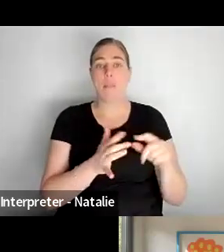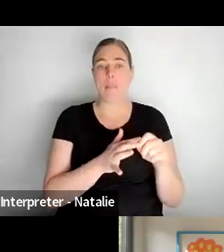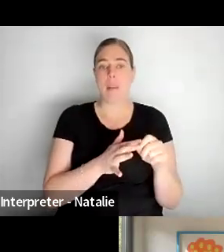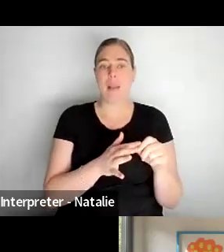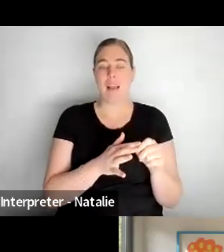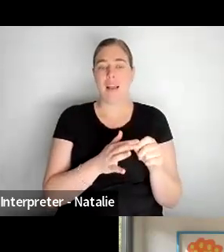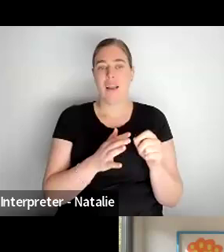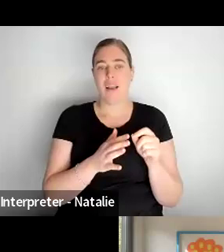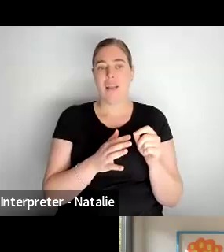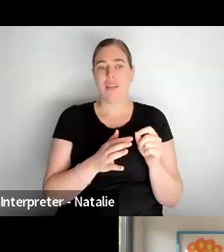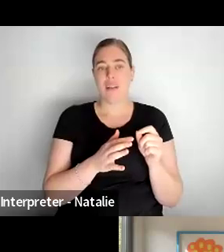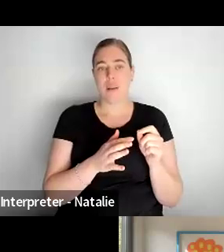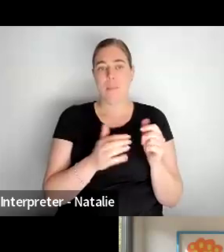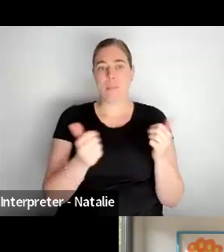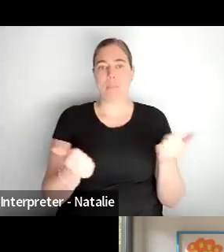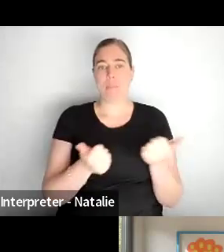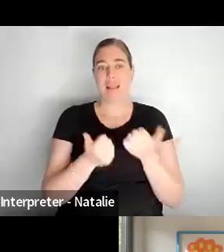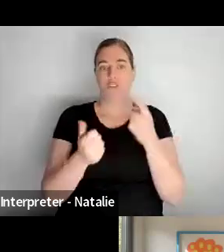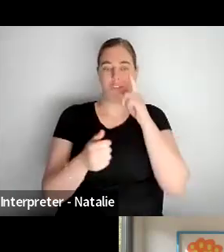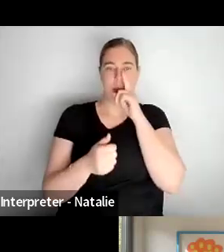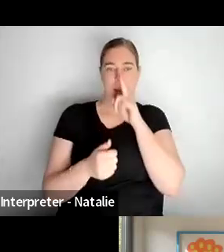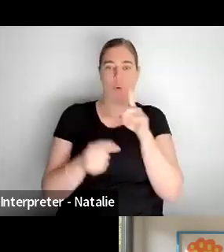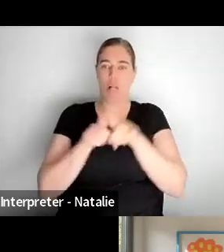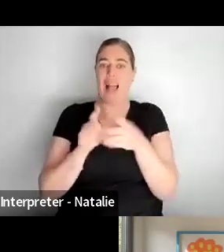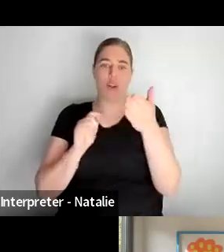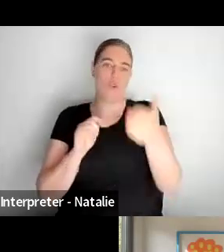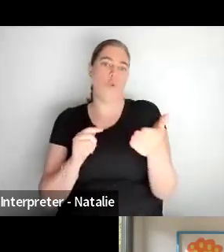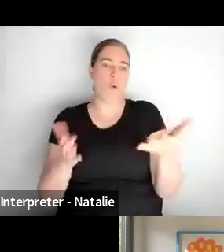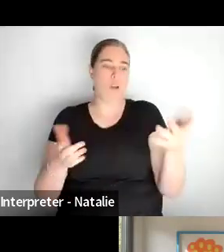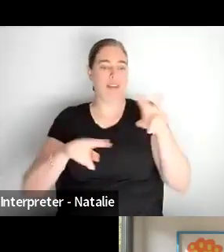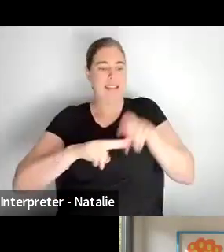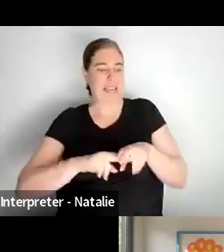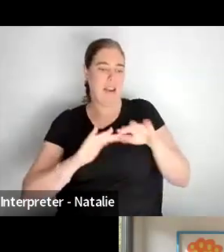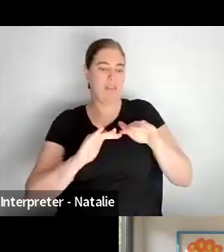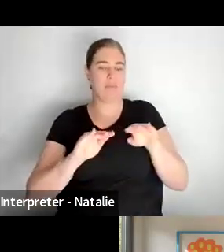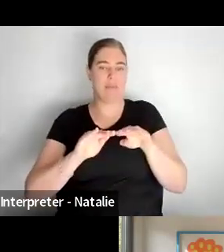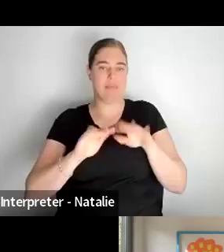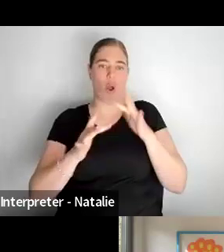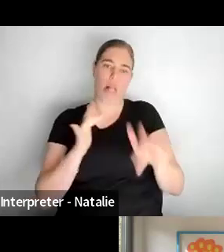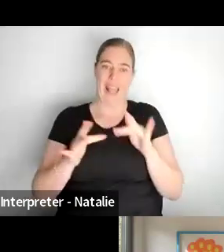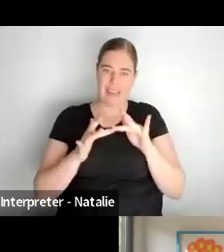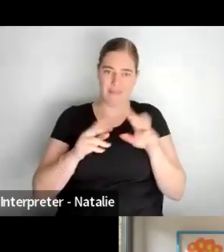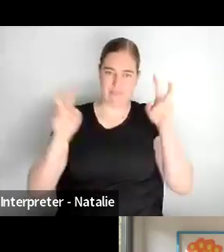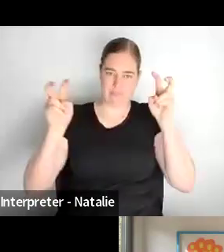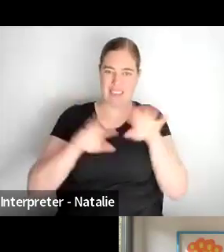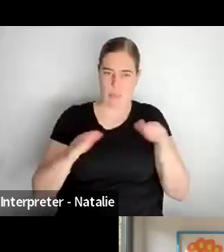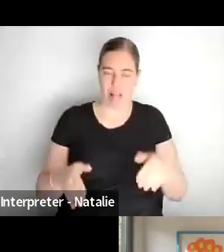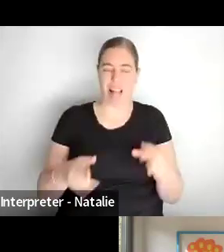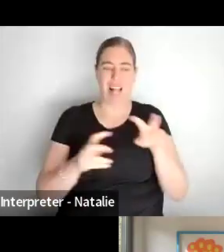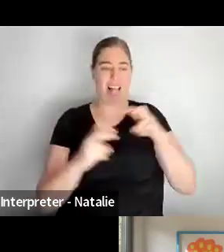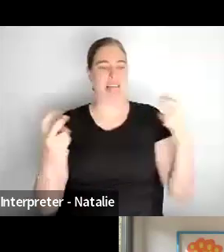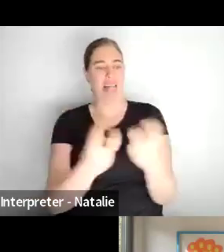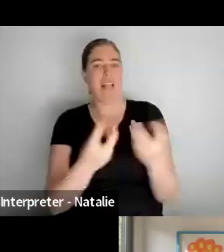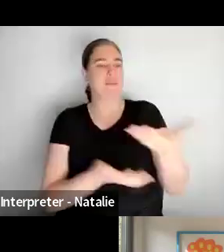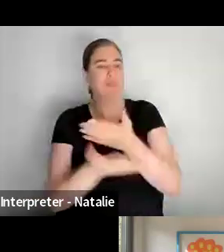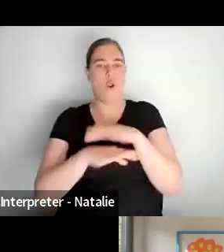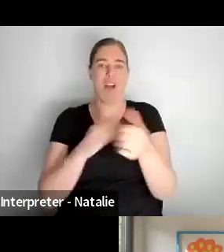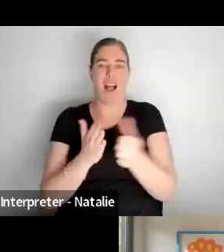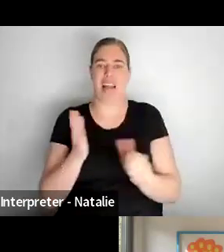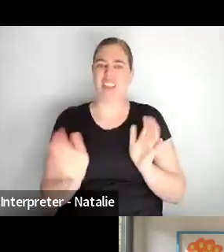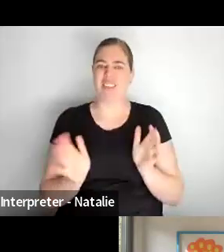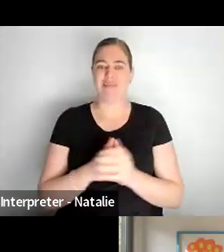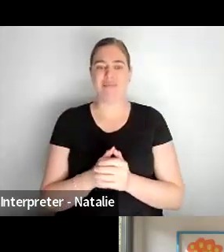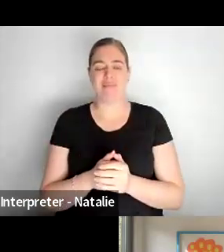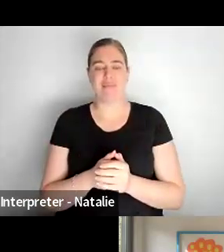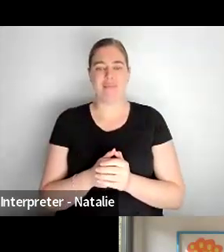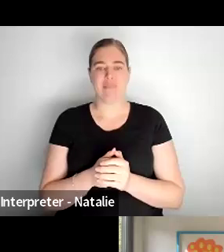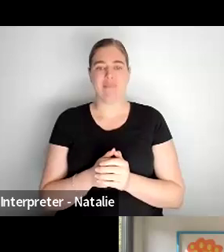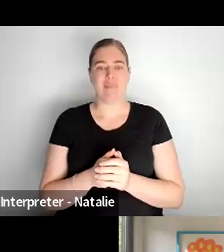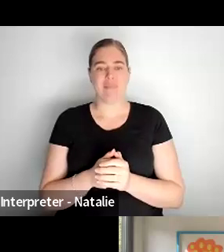a table, talking about art. That's what it is. >> Yeah, there is no funny business. Everyone is